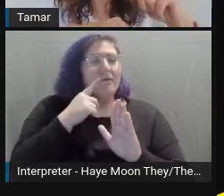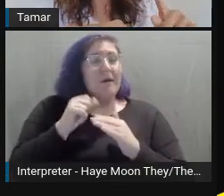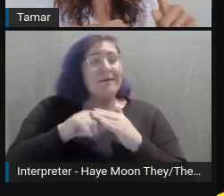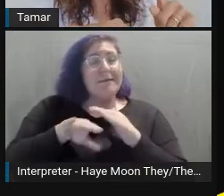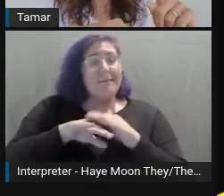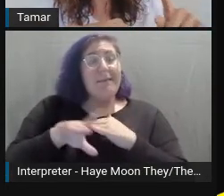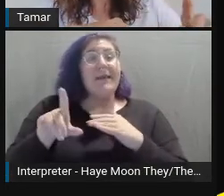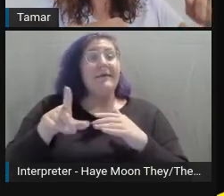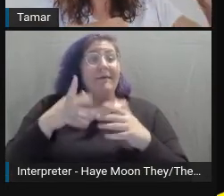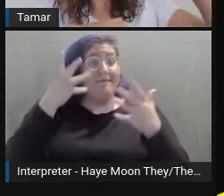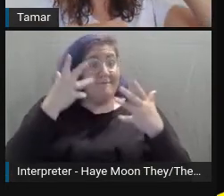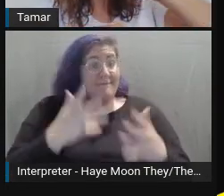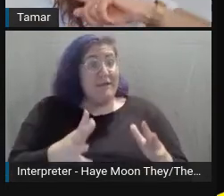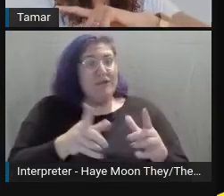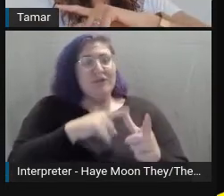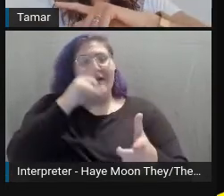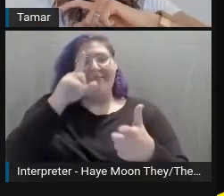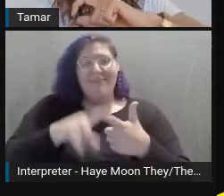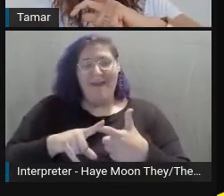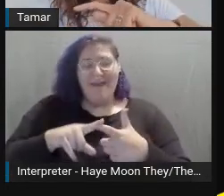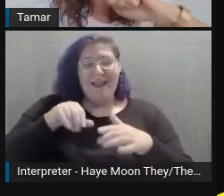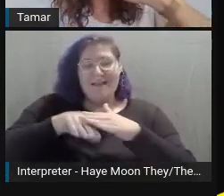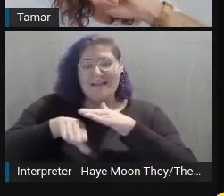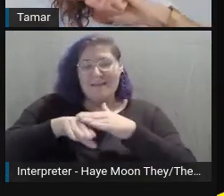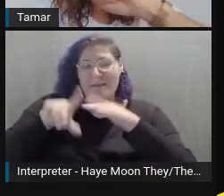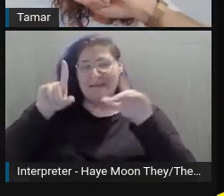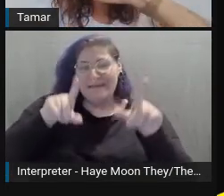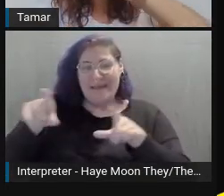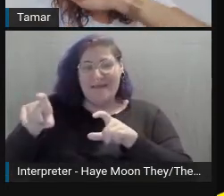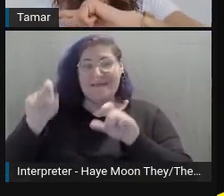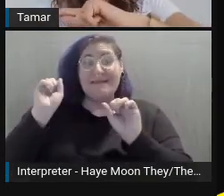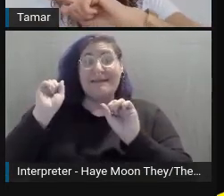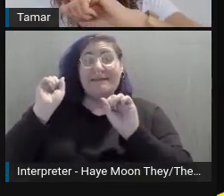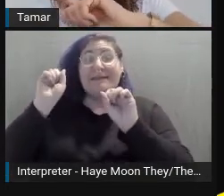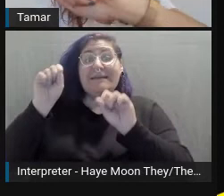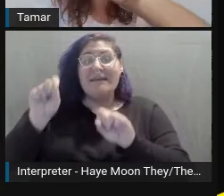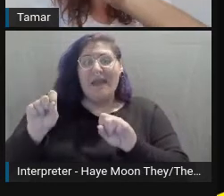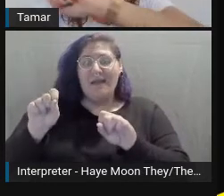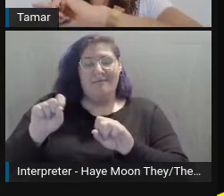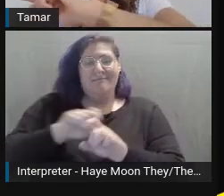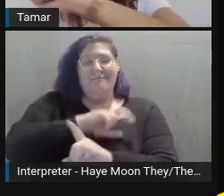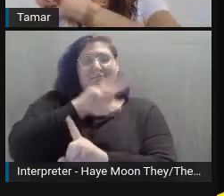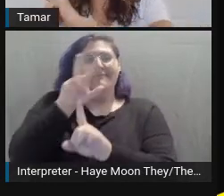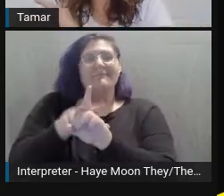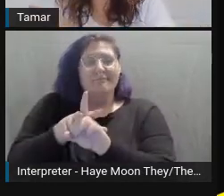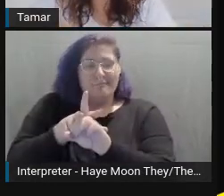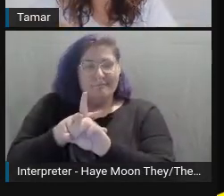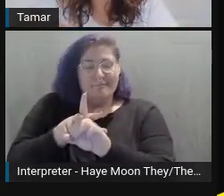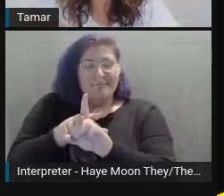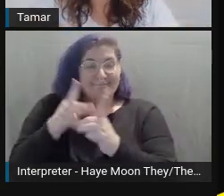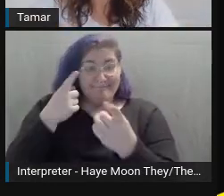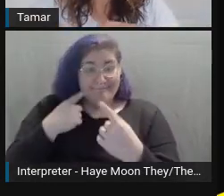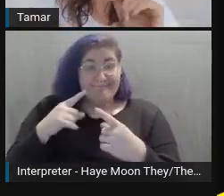Then accessibility testing can be implemented and the accessibility can be monitored.